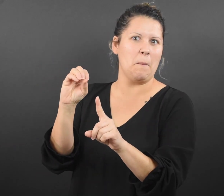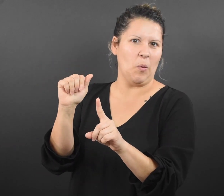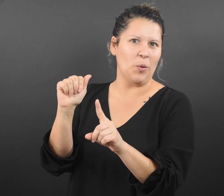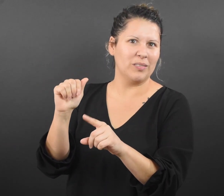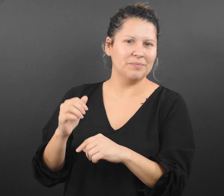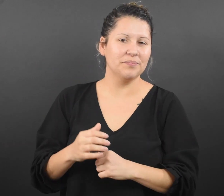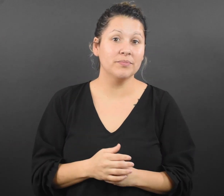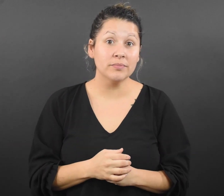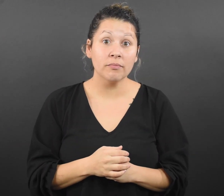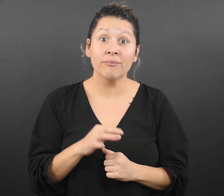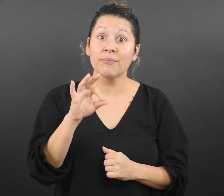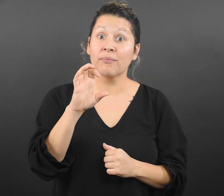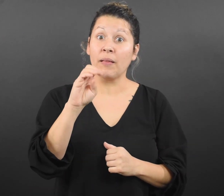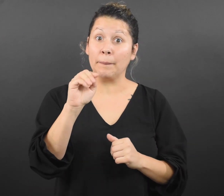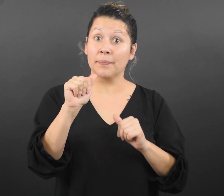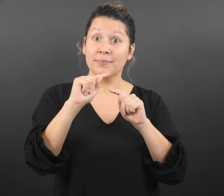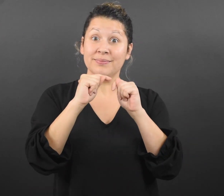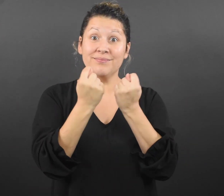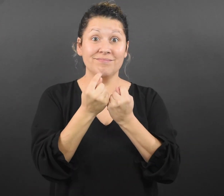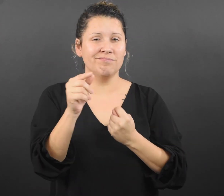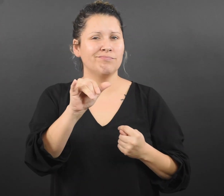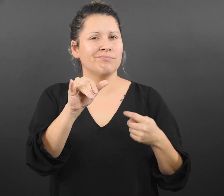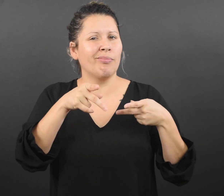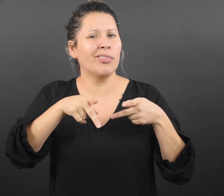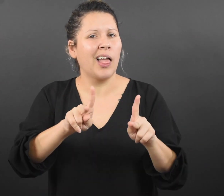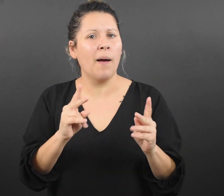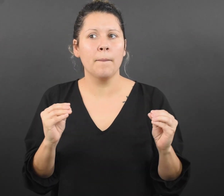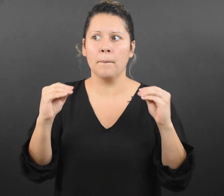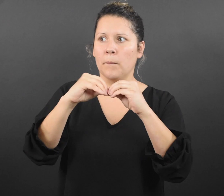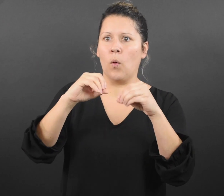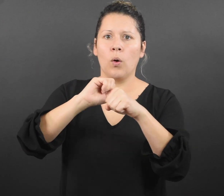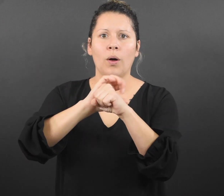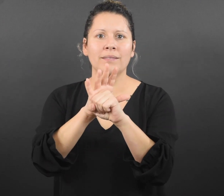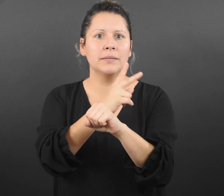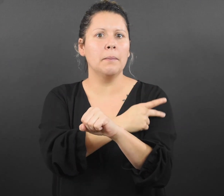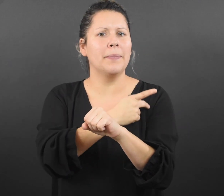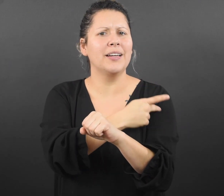The FEMA team will also allow more COVID-19 patients in central Minnesota